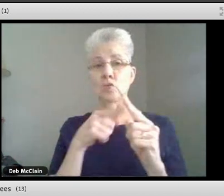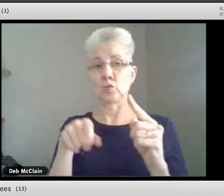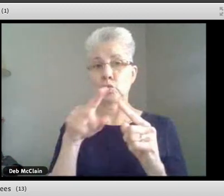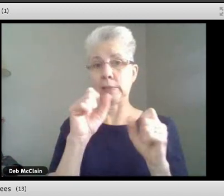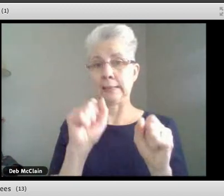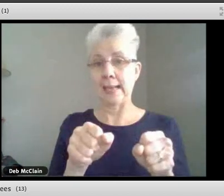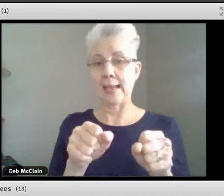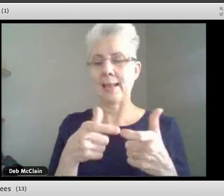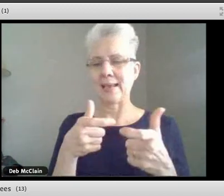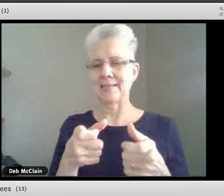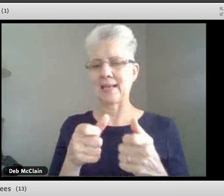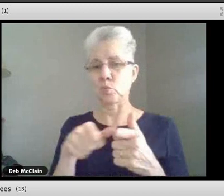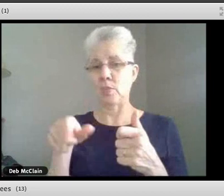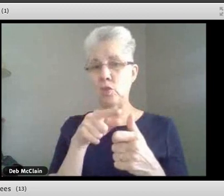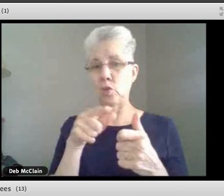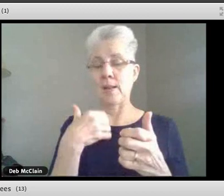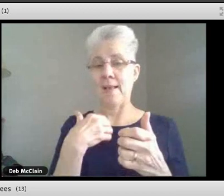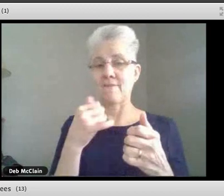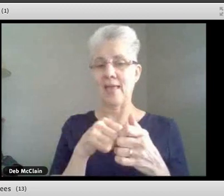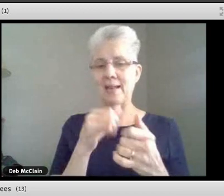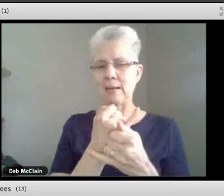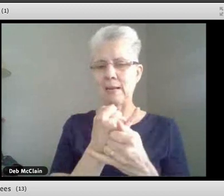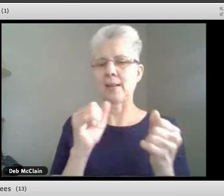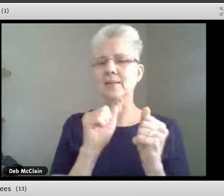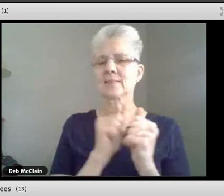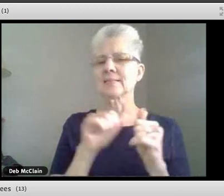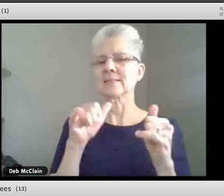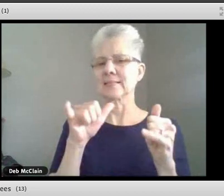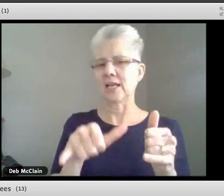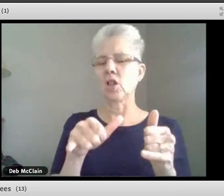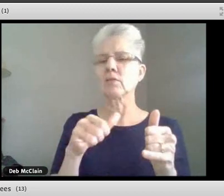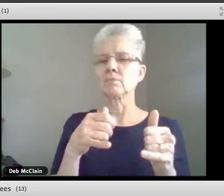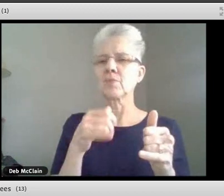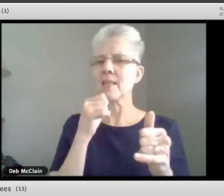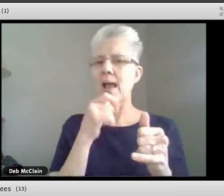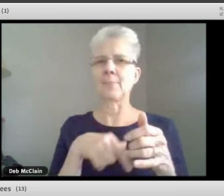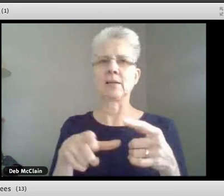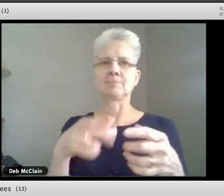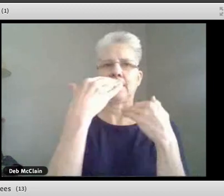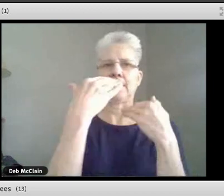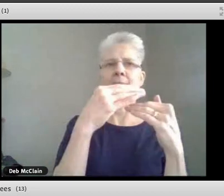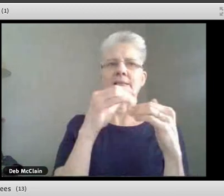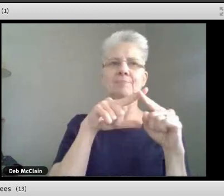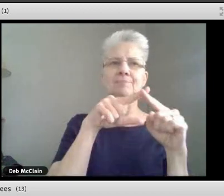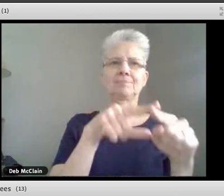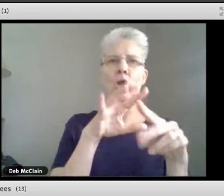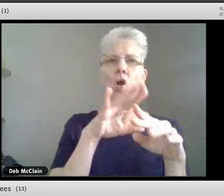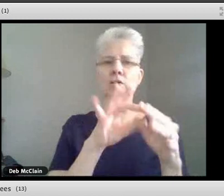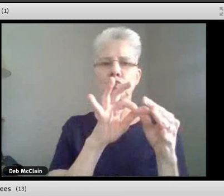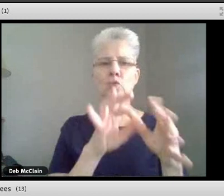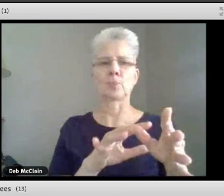you know, not be restricted from participating in things. So these...I mean, there are 300,000 apps out there